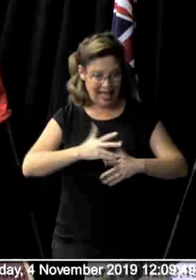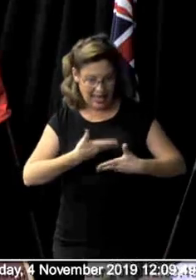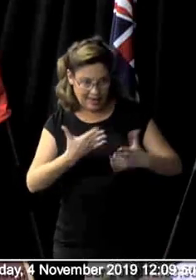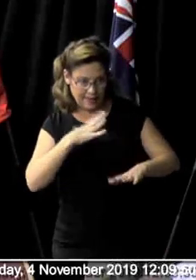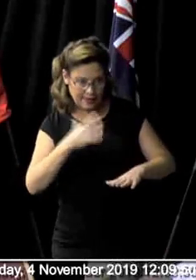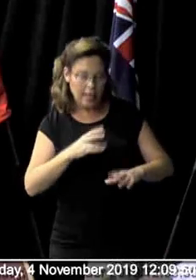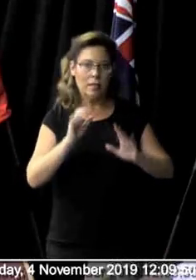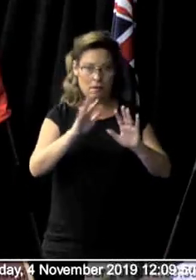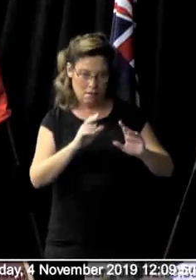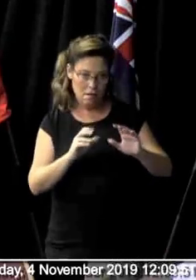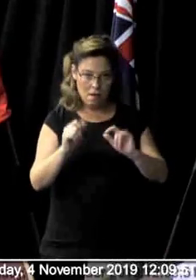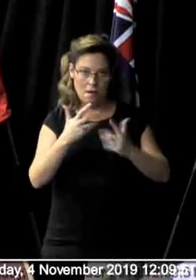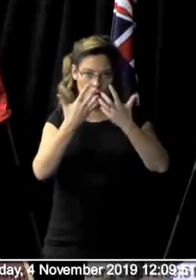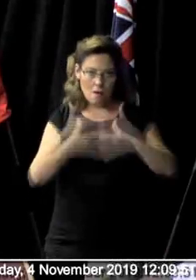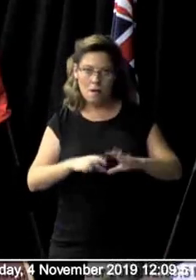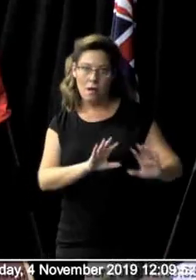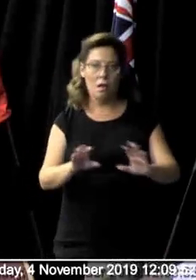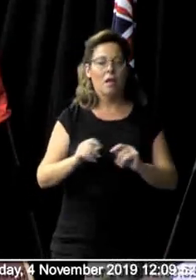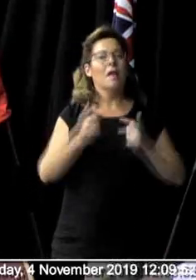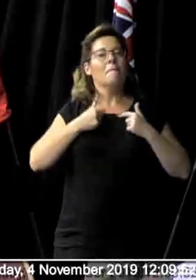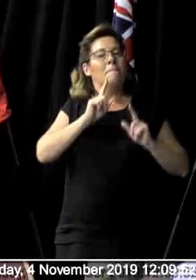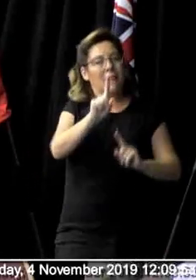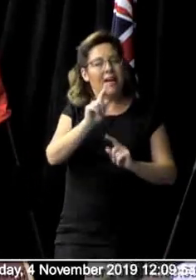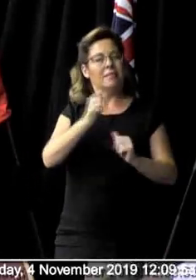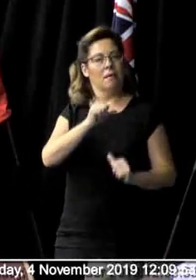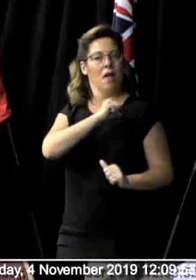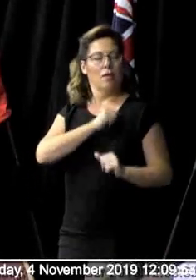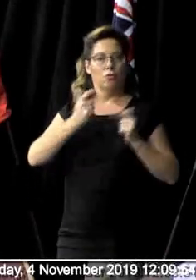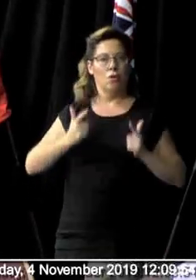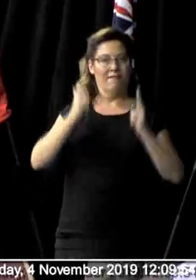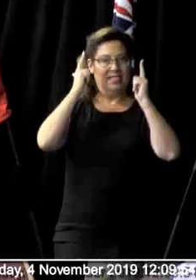The teacher didn’t see any barriers to [REDACTED] being in the classroom.